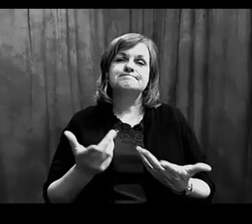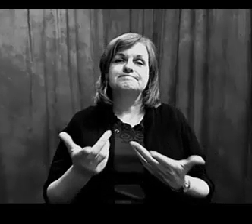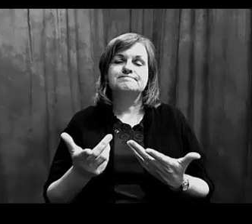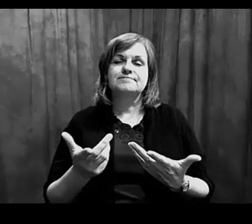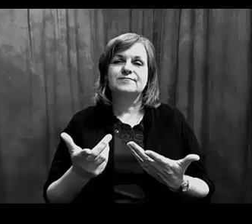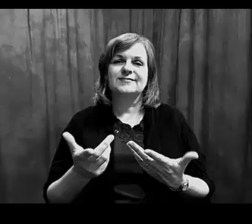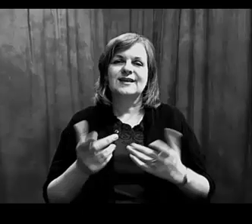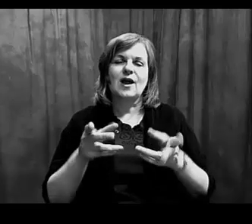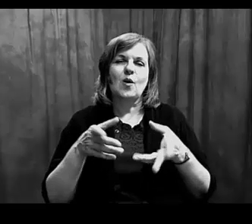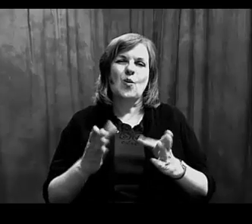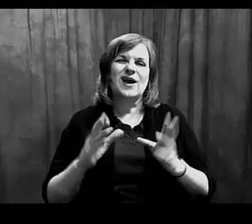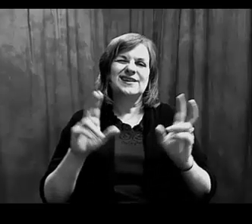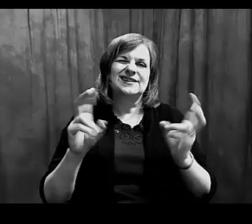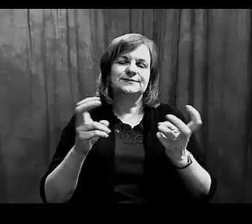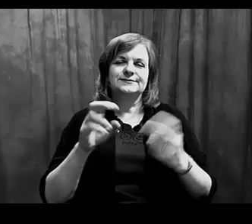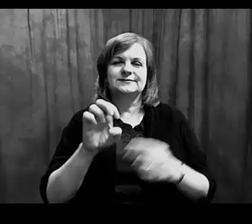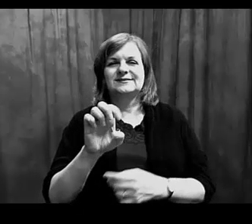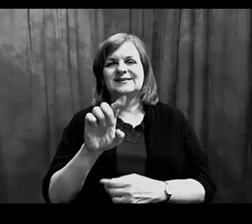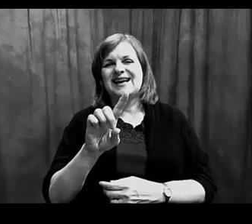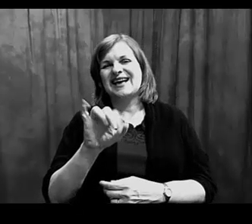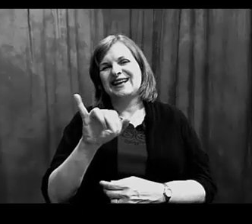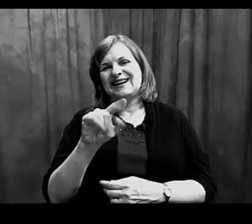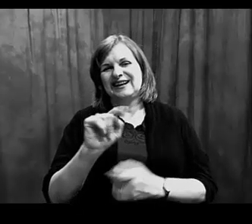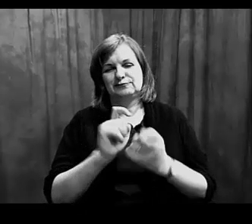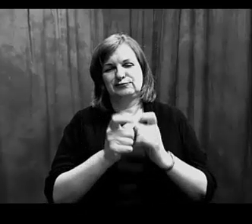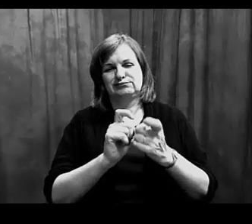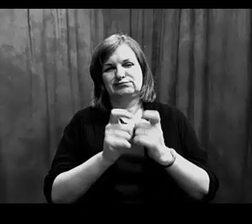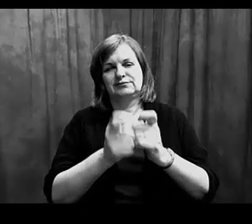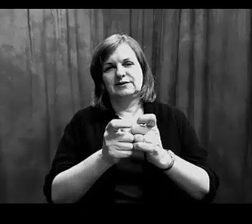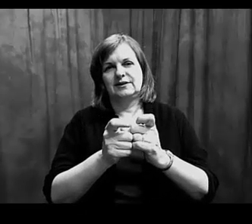We will look at natural selection as being a